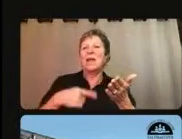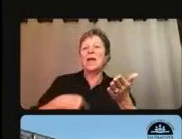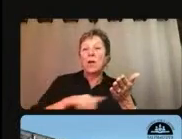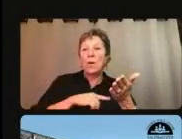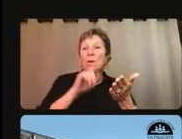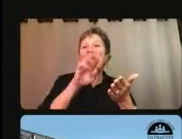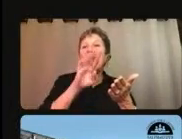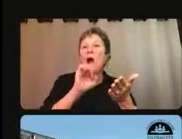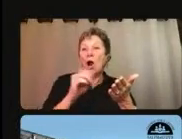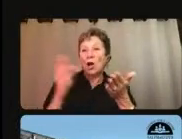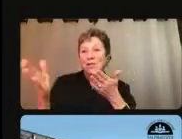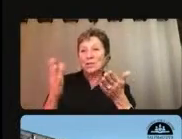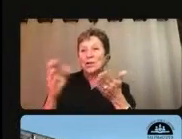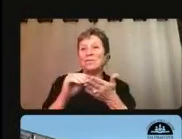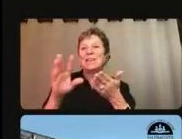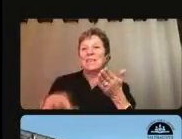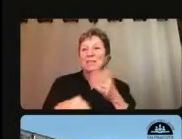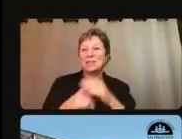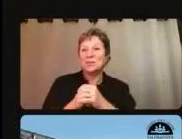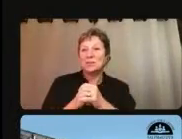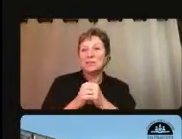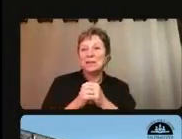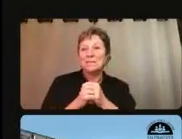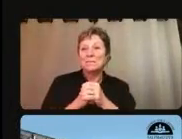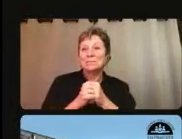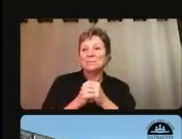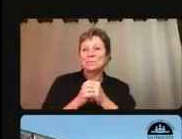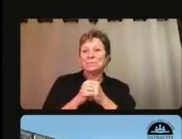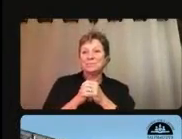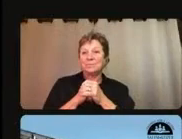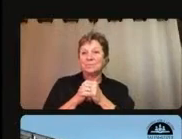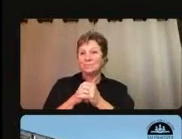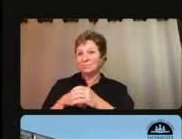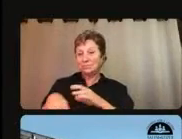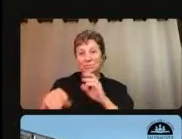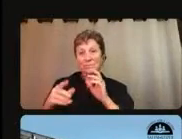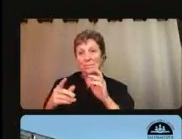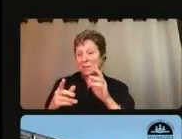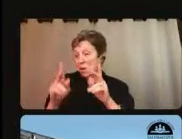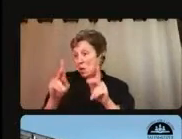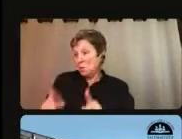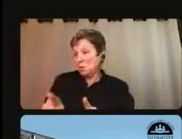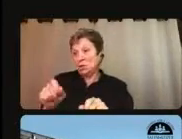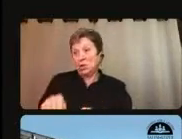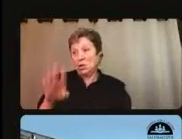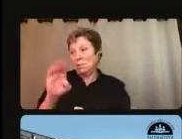OF THE STUDENTS WE ARE SERVING.